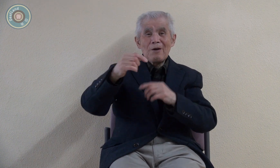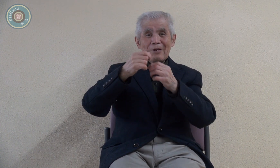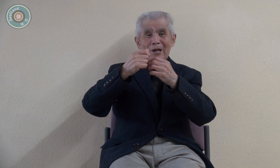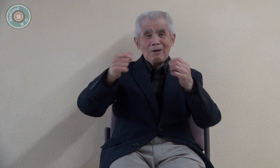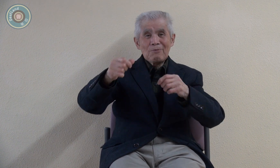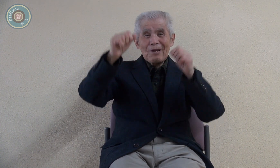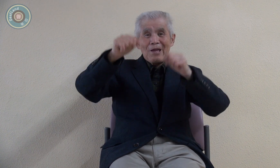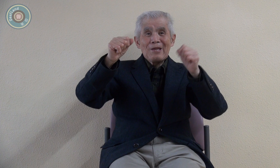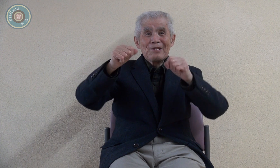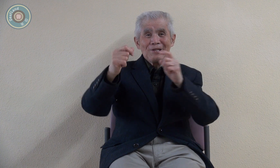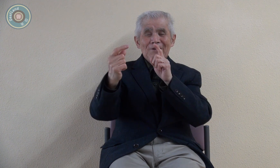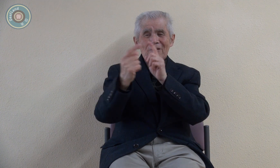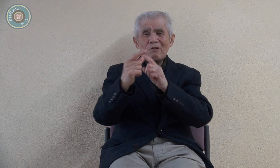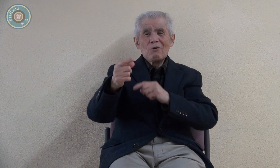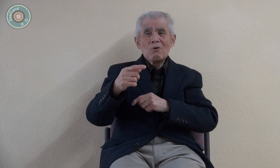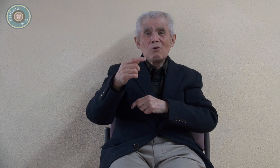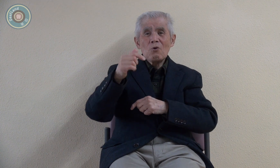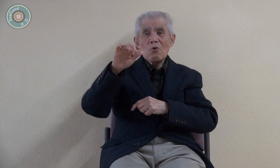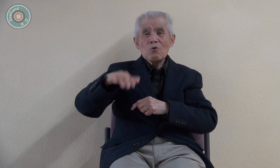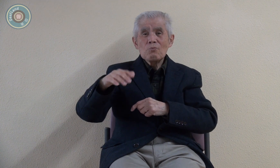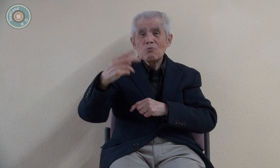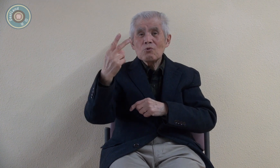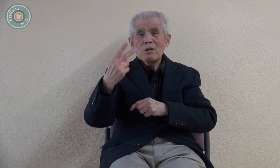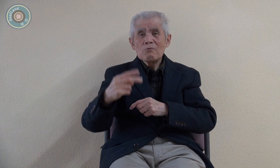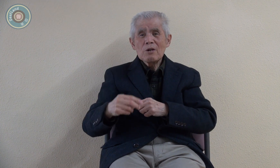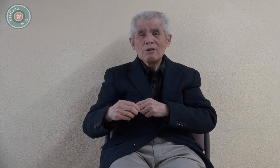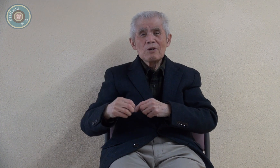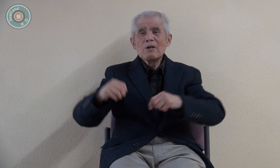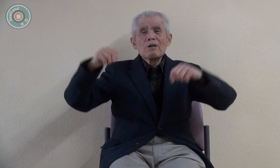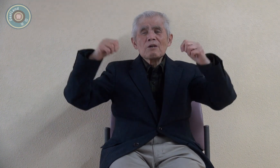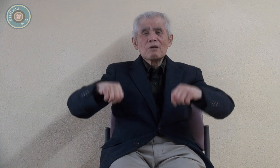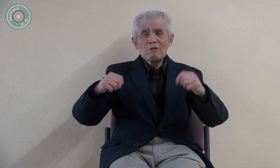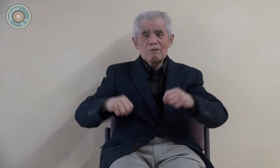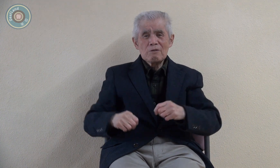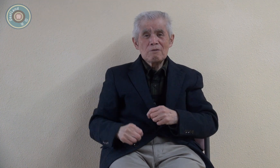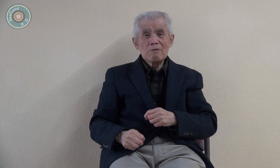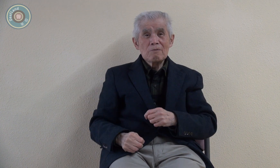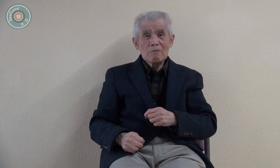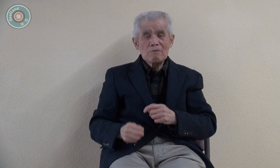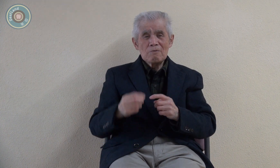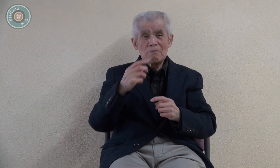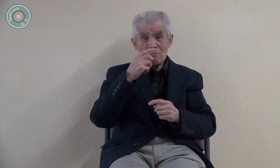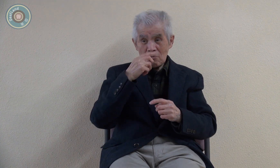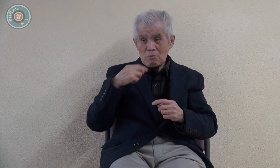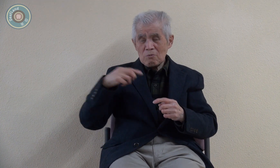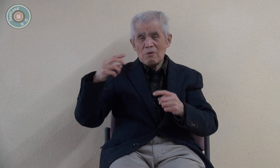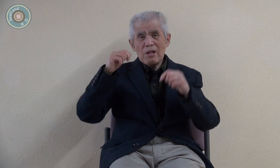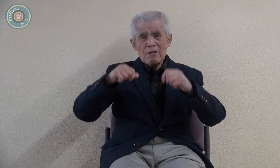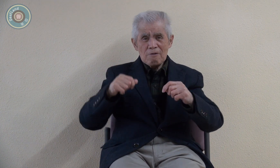He was surprised to learn that my brother and I were safe